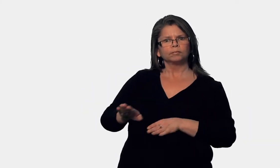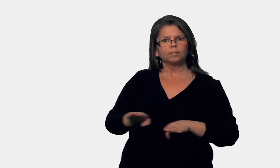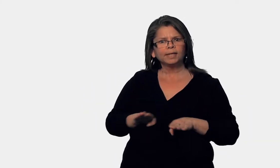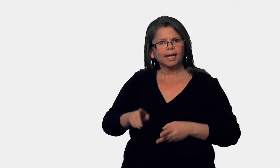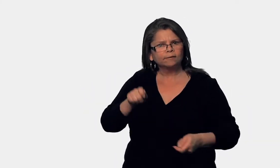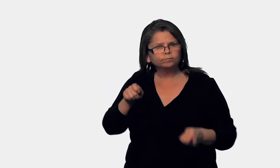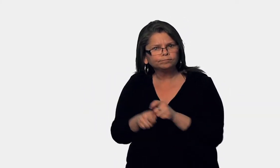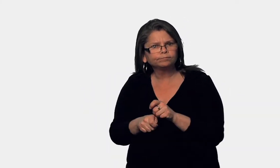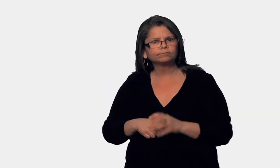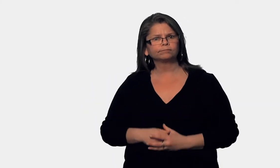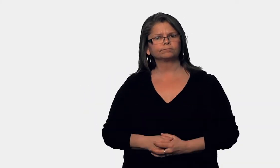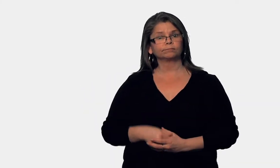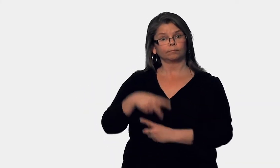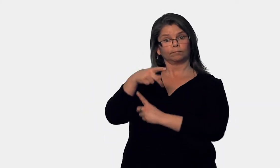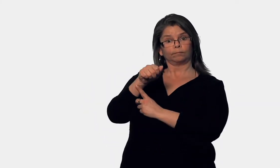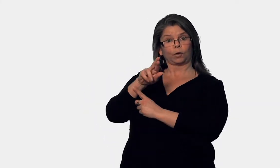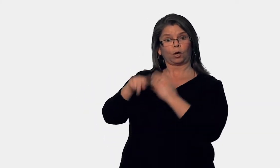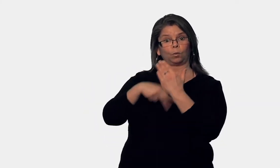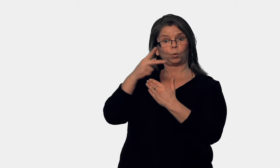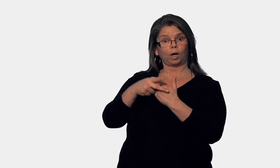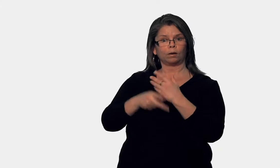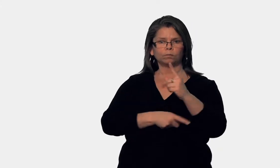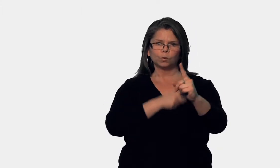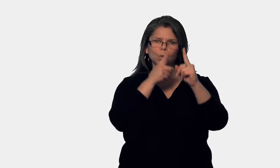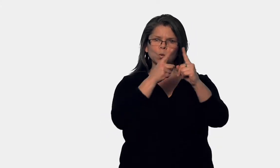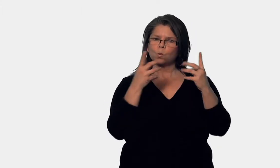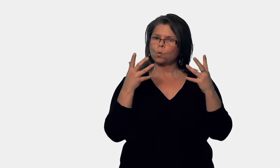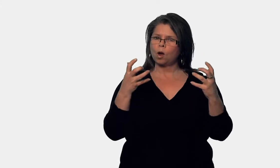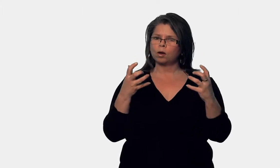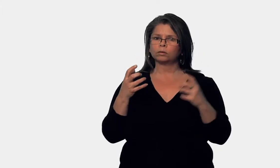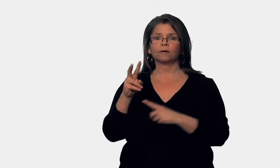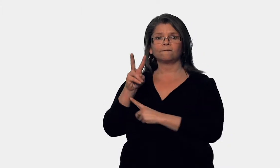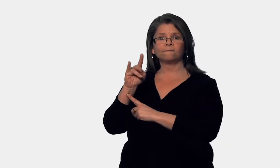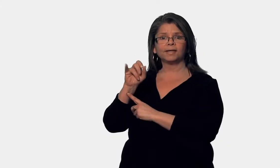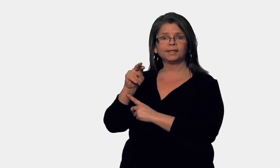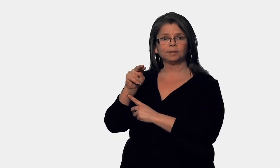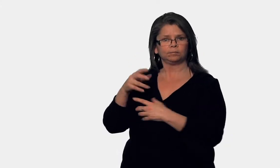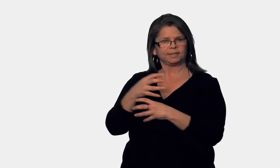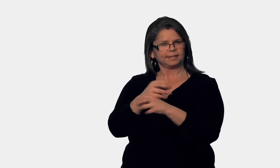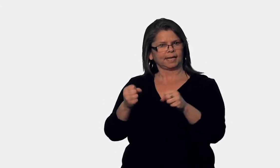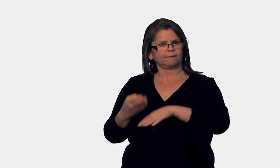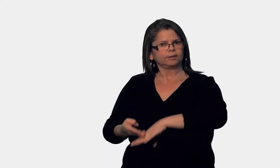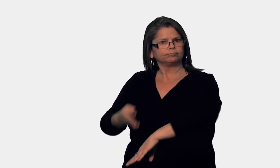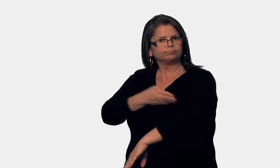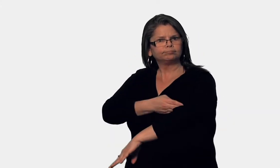and change their behaviour. PAR programs try to enhance victim safety